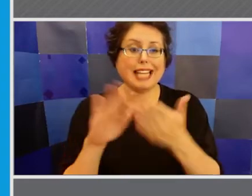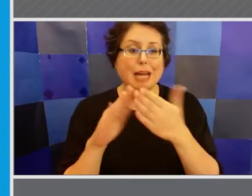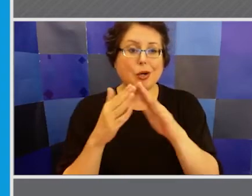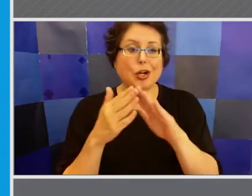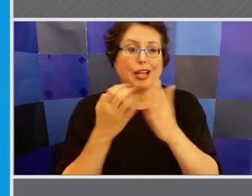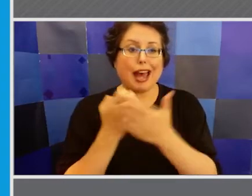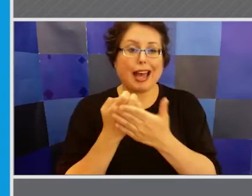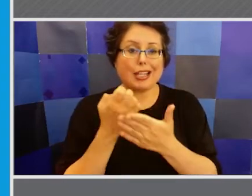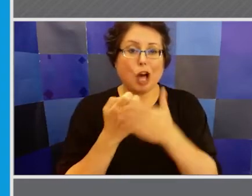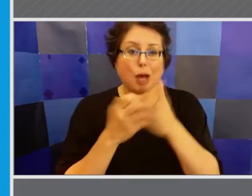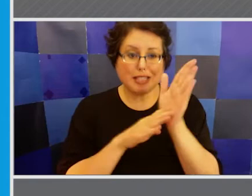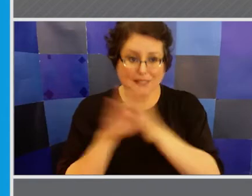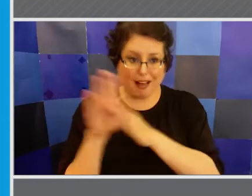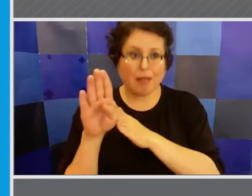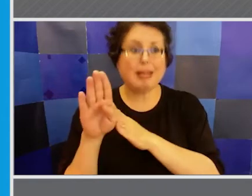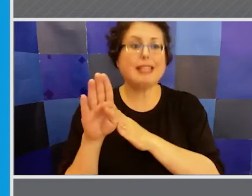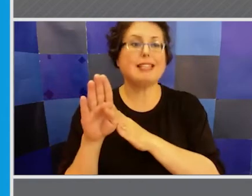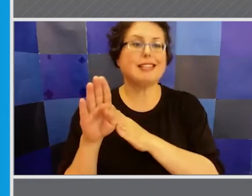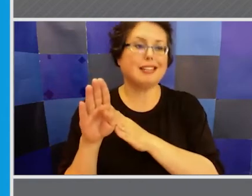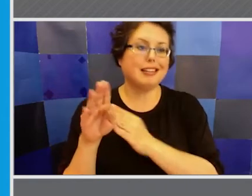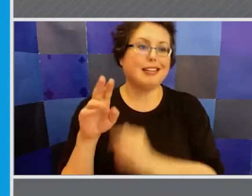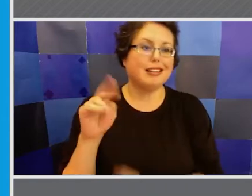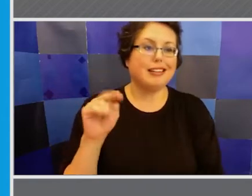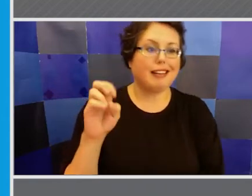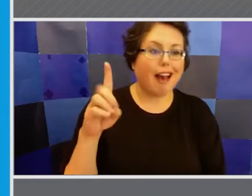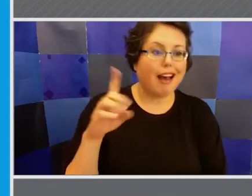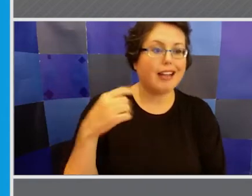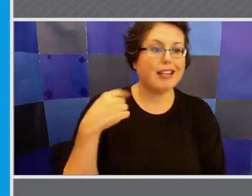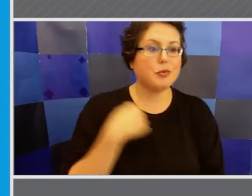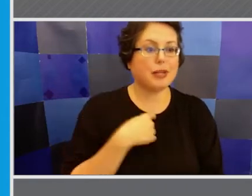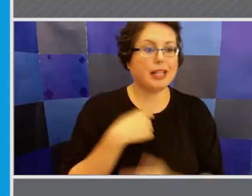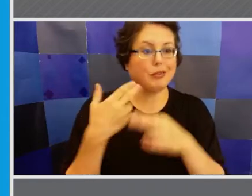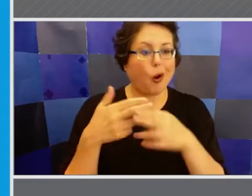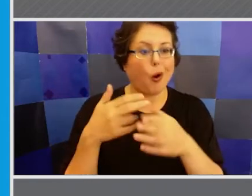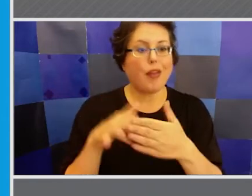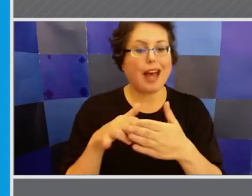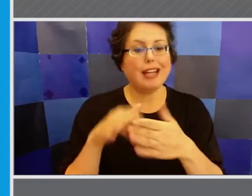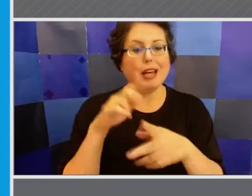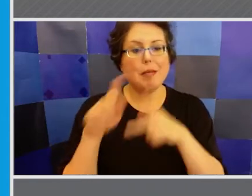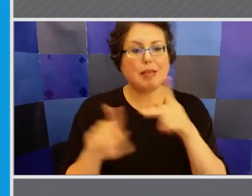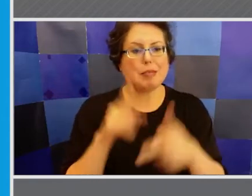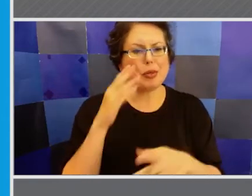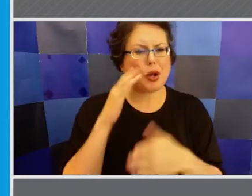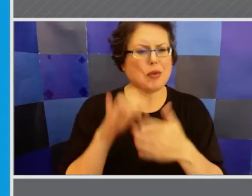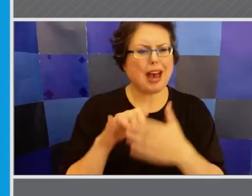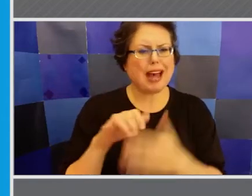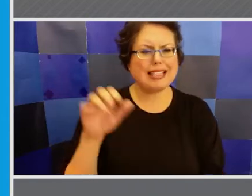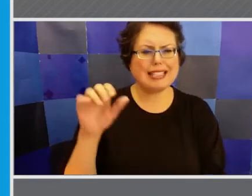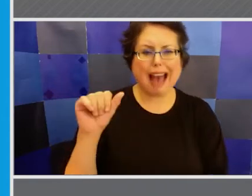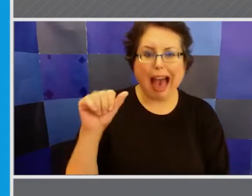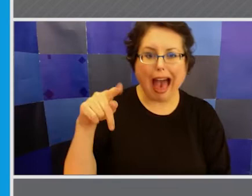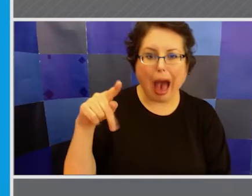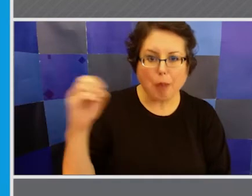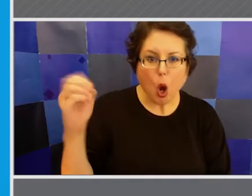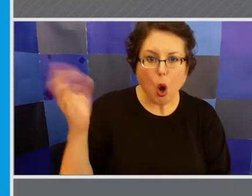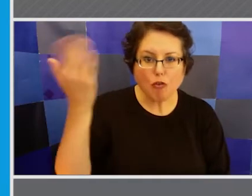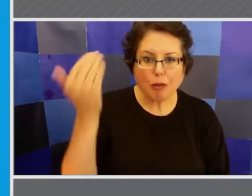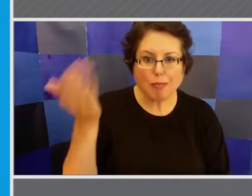net as we call it as people probably know it formally is apropos, and it's focused on